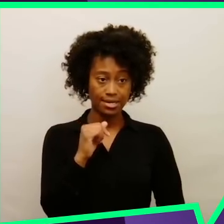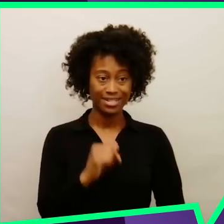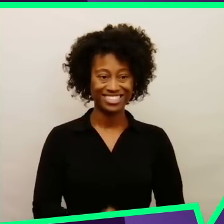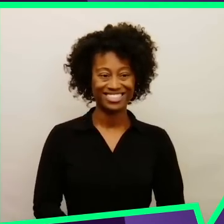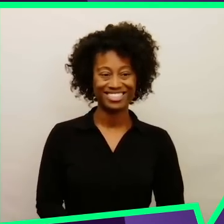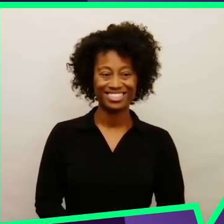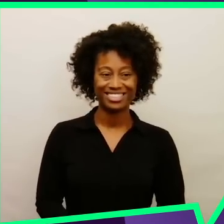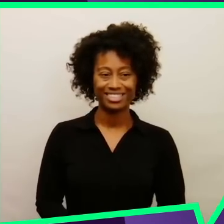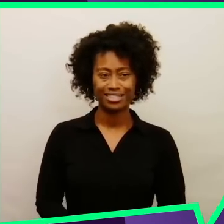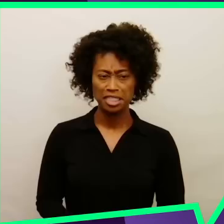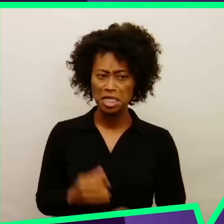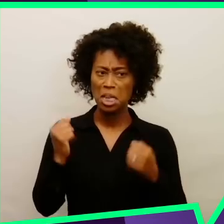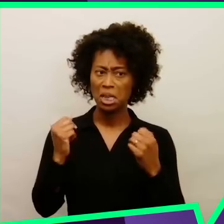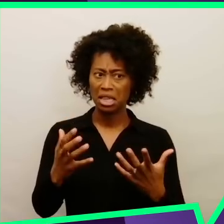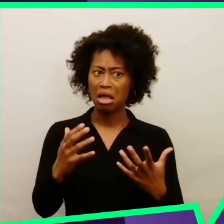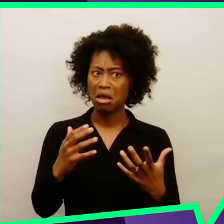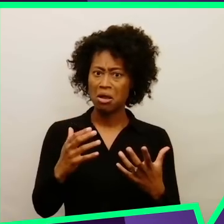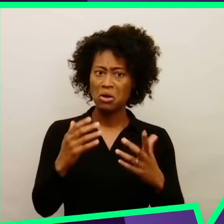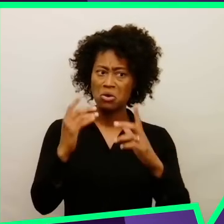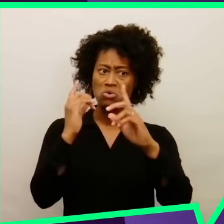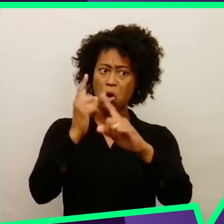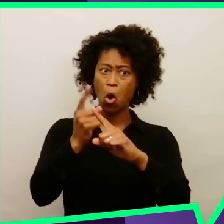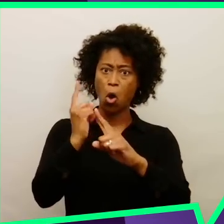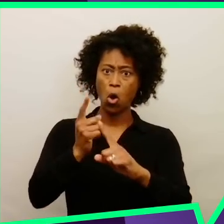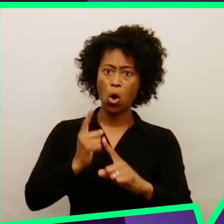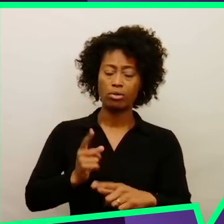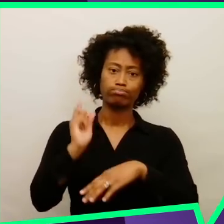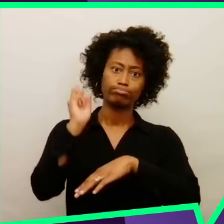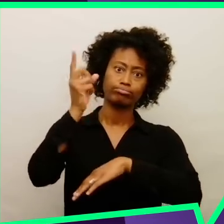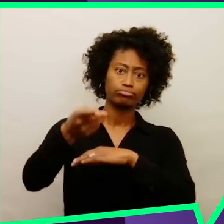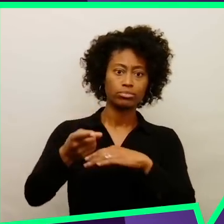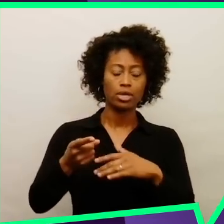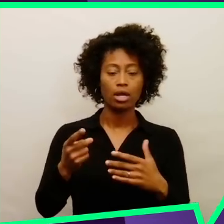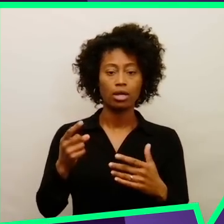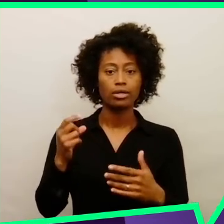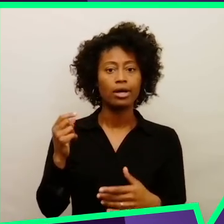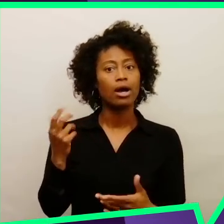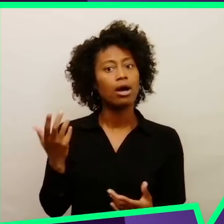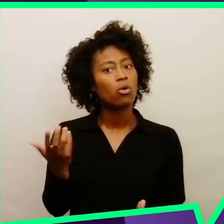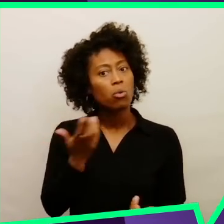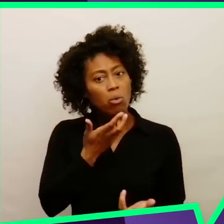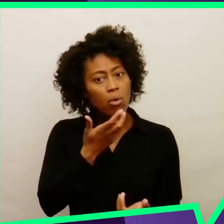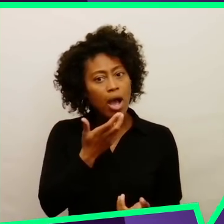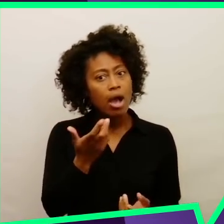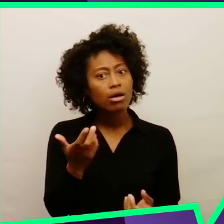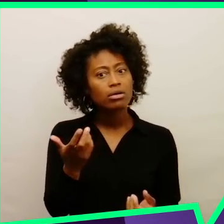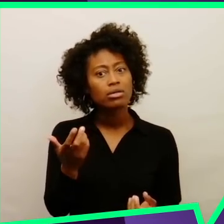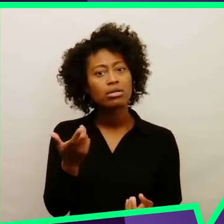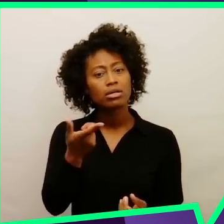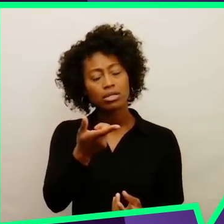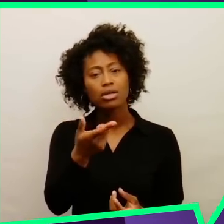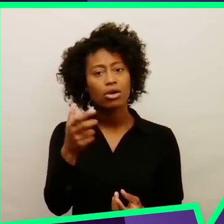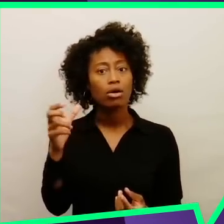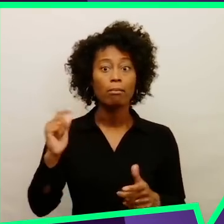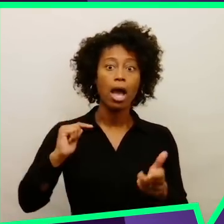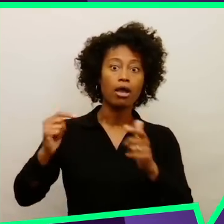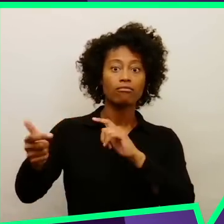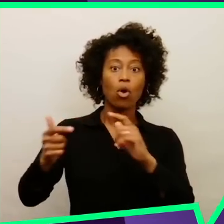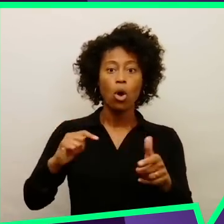They got a lot of goals. They're just going back and forth with those goals. Just massive. Oh, wow.